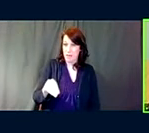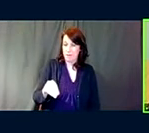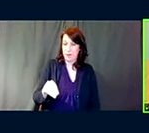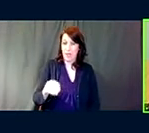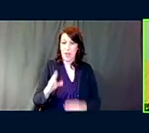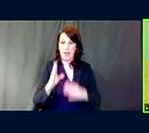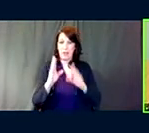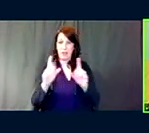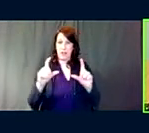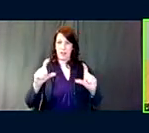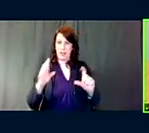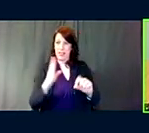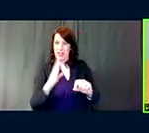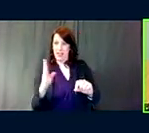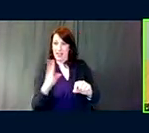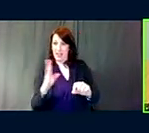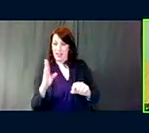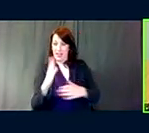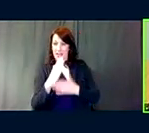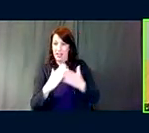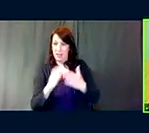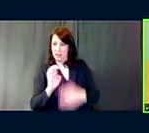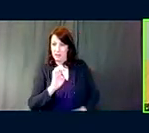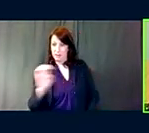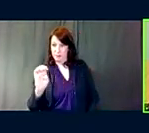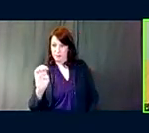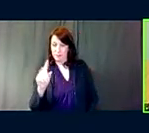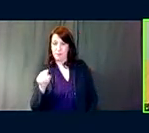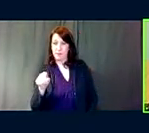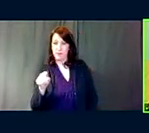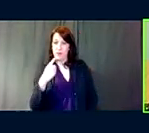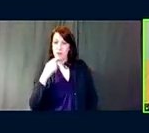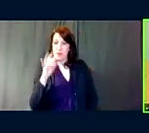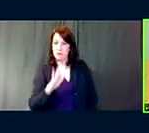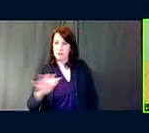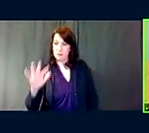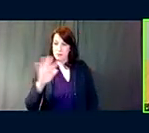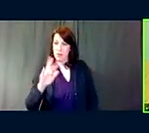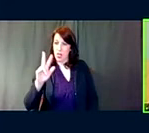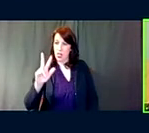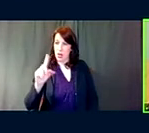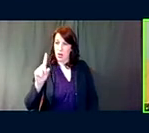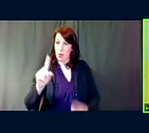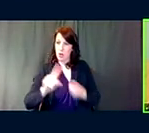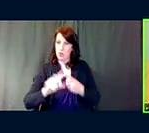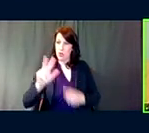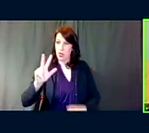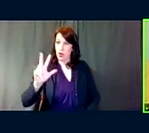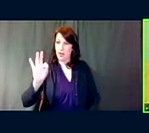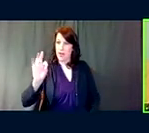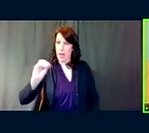IF YOU LOOK AT THE EASTERN PORTION OF OUR STATE YOU'LL SEE